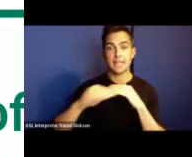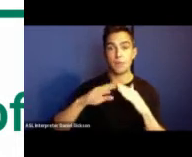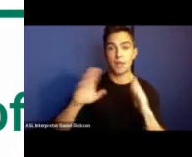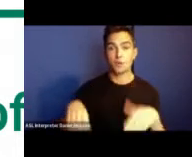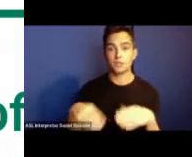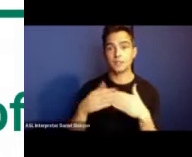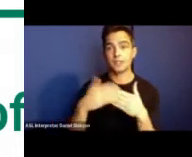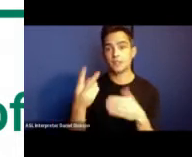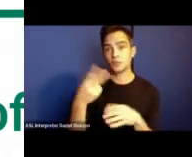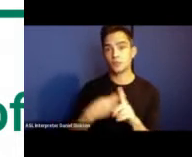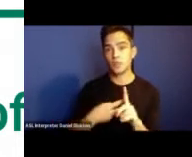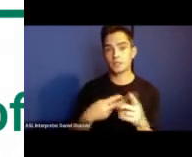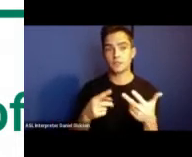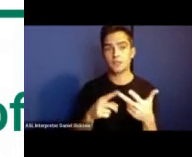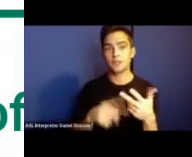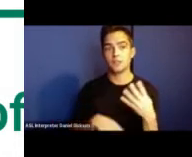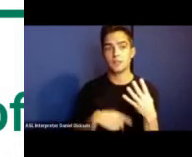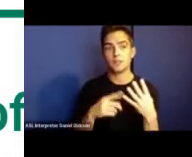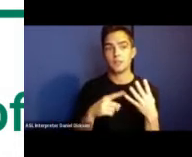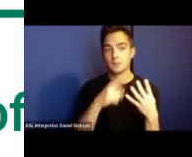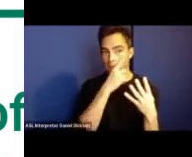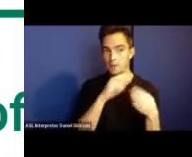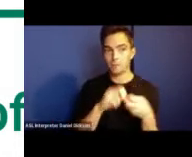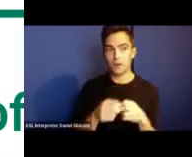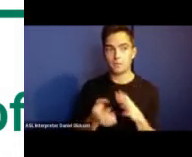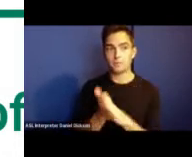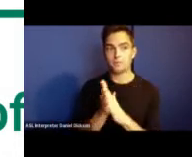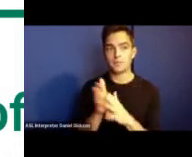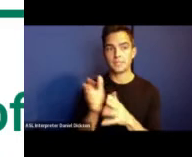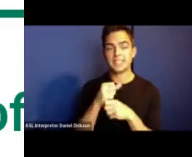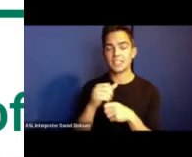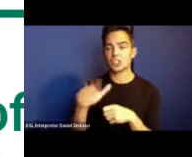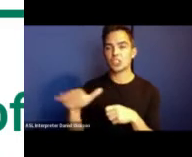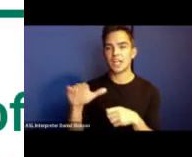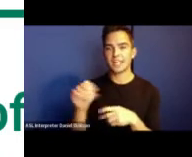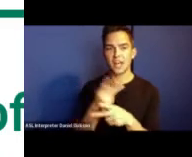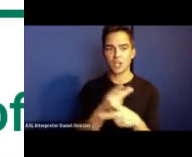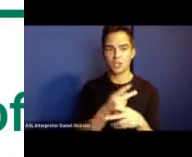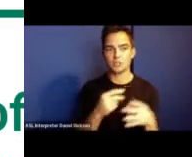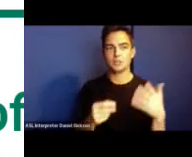next two months. Four problems getting childcare, five cost